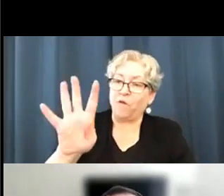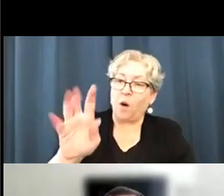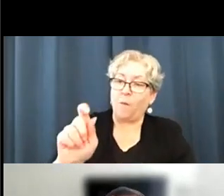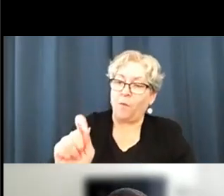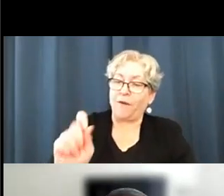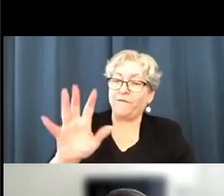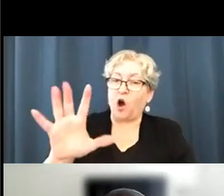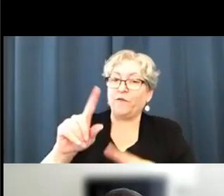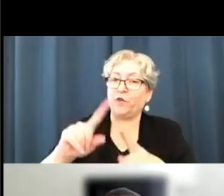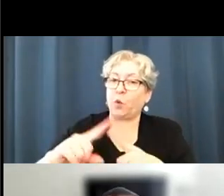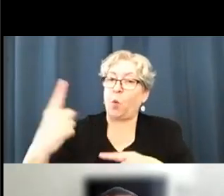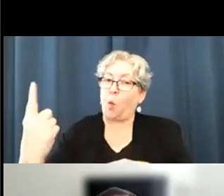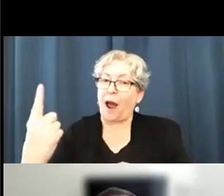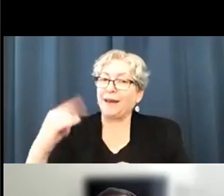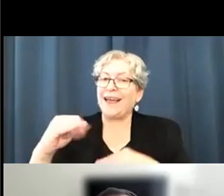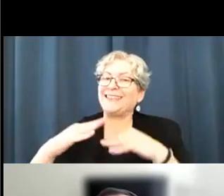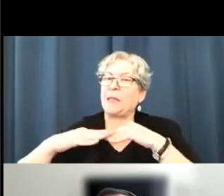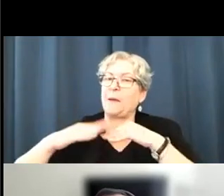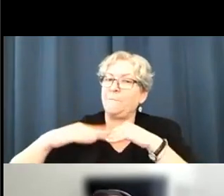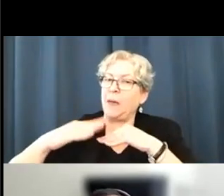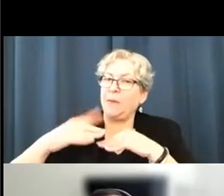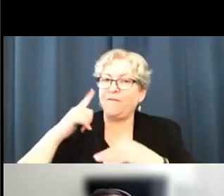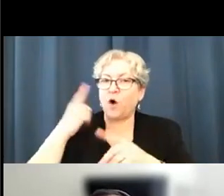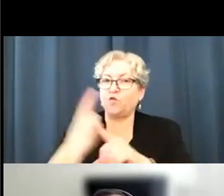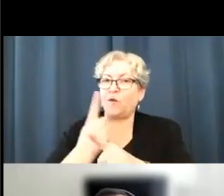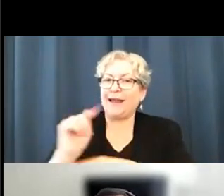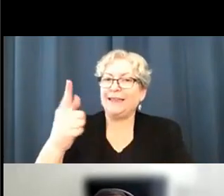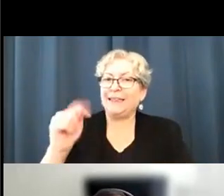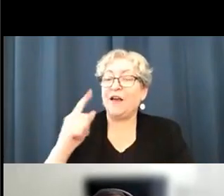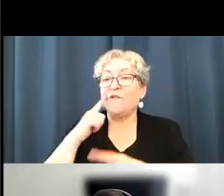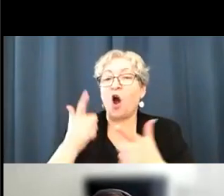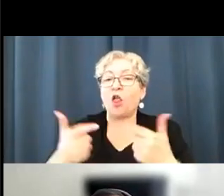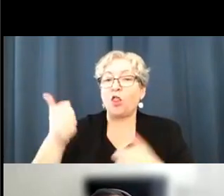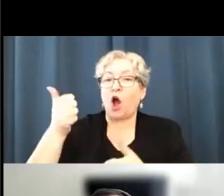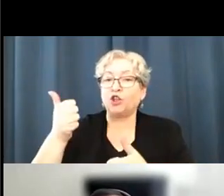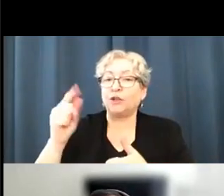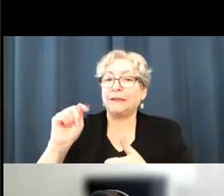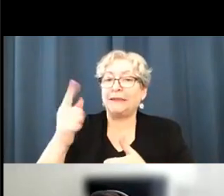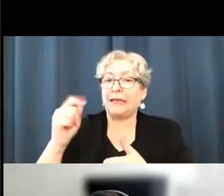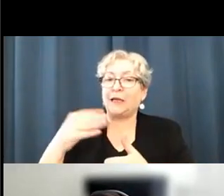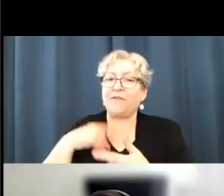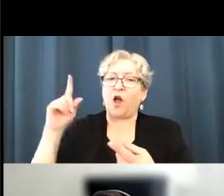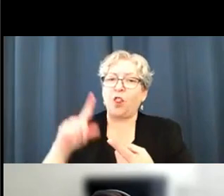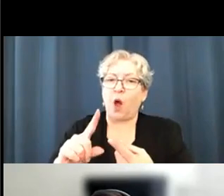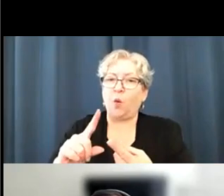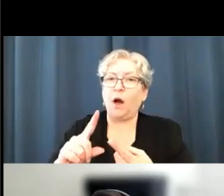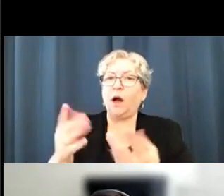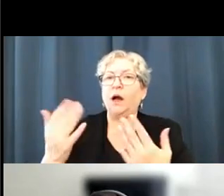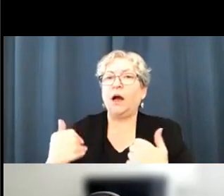is the minimum contrast you want for regular text. For large texts, you can have slightly lower contrast. UI elements, you wanna have sufficient